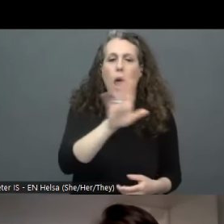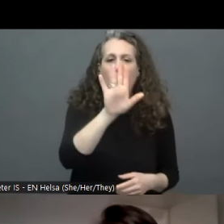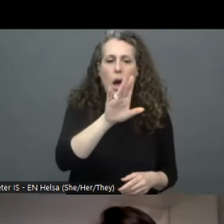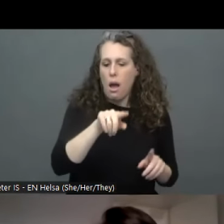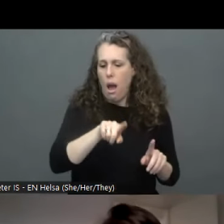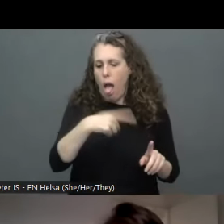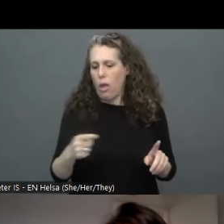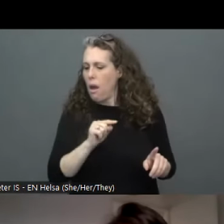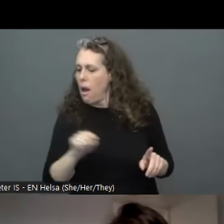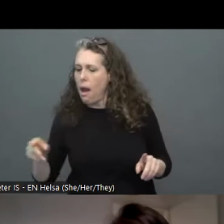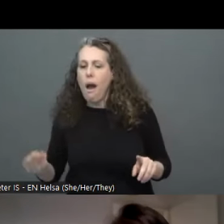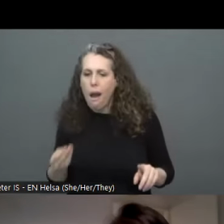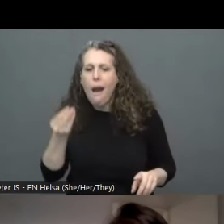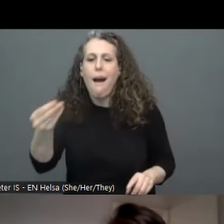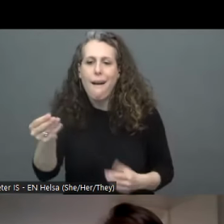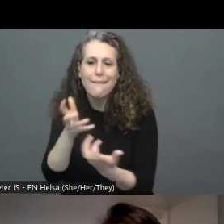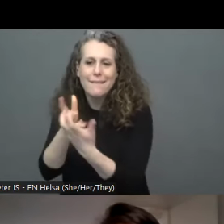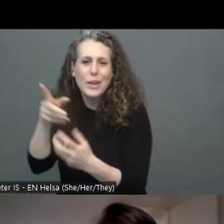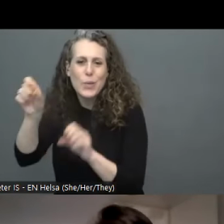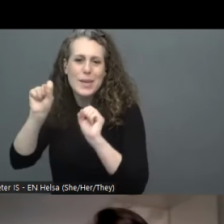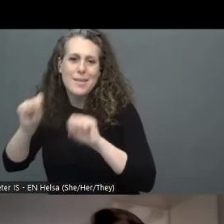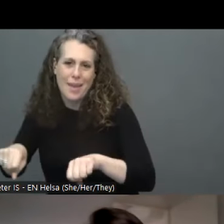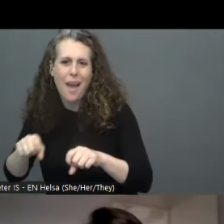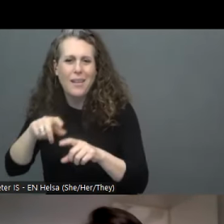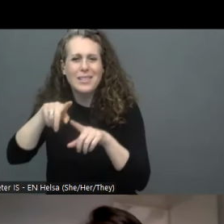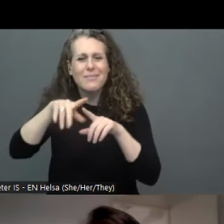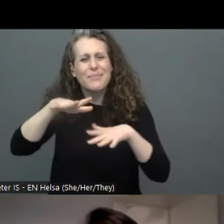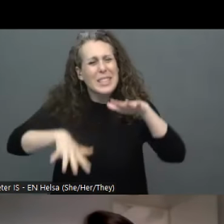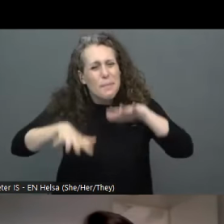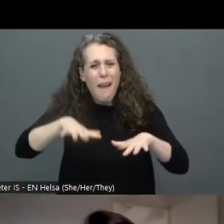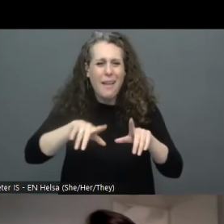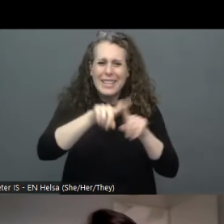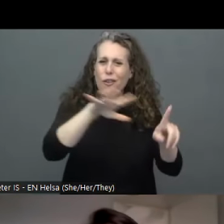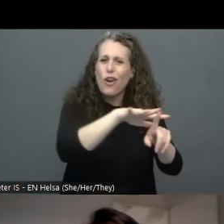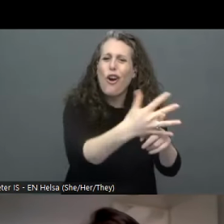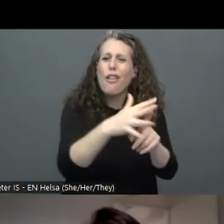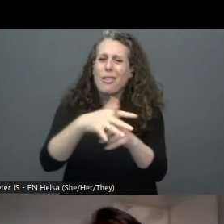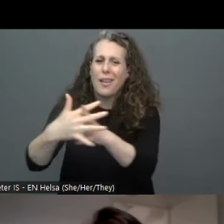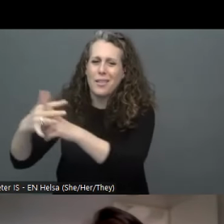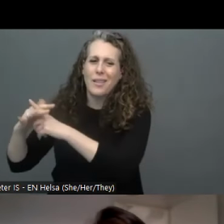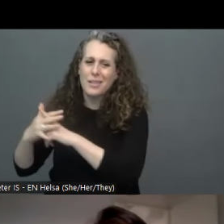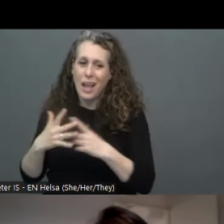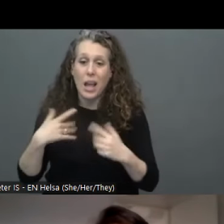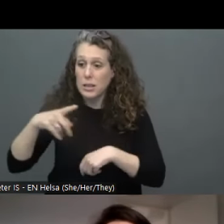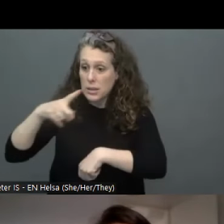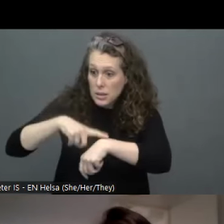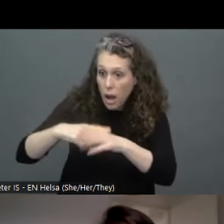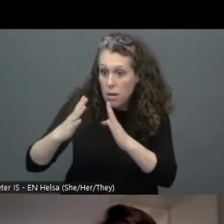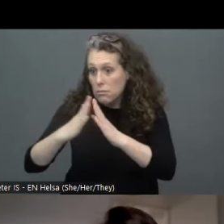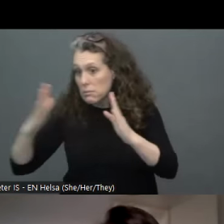on how to adapt and contextualize and shorten the module if less time is available. We really try